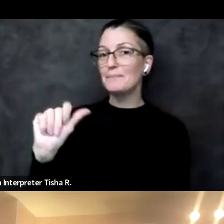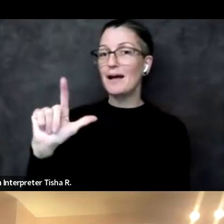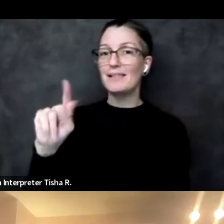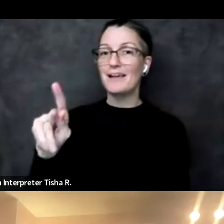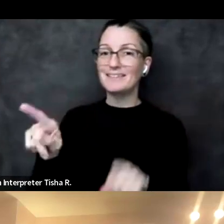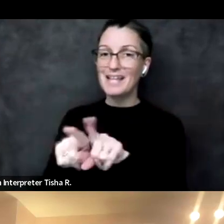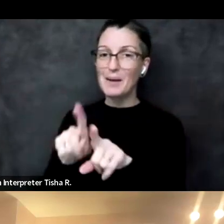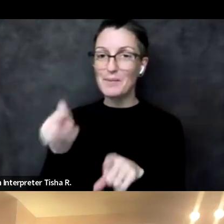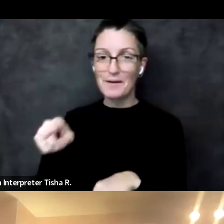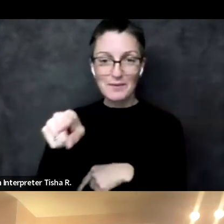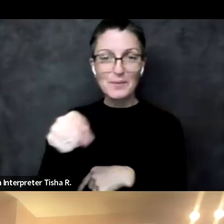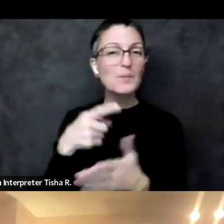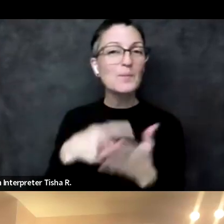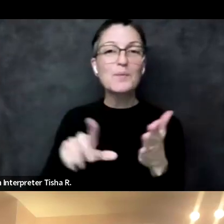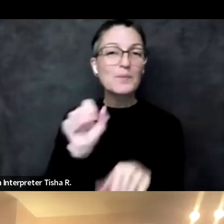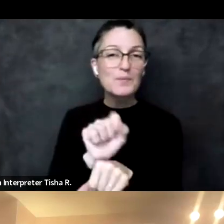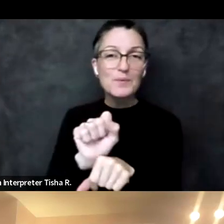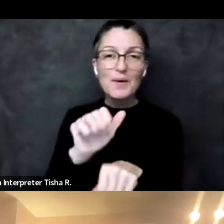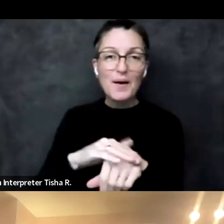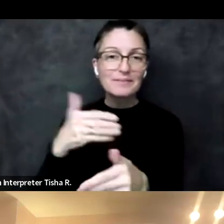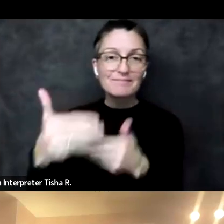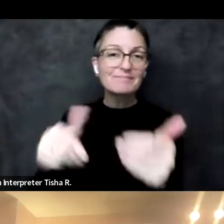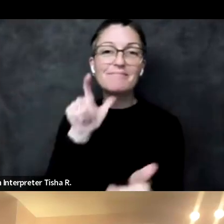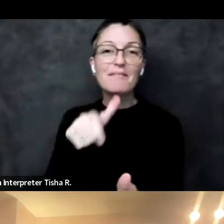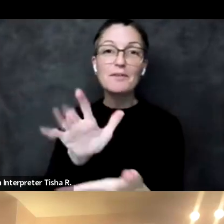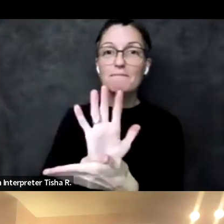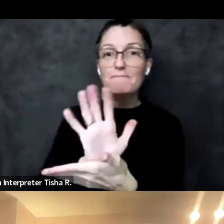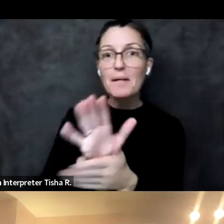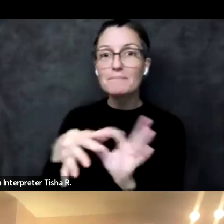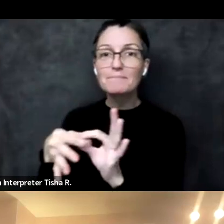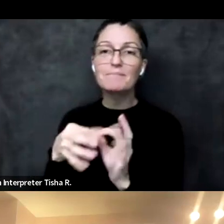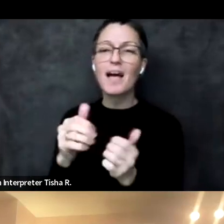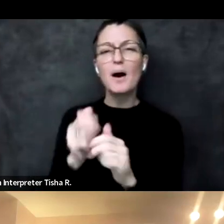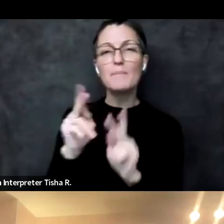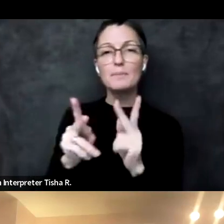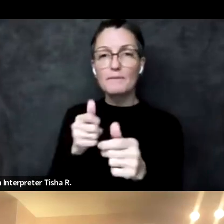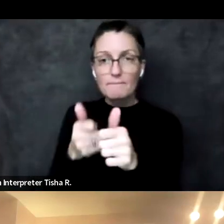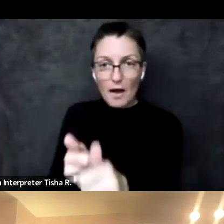What are you working on next? Doesn't have to be film related. And how can people follow and support you?